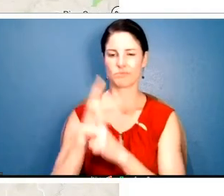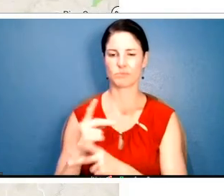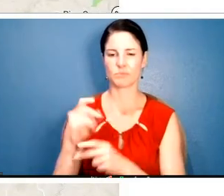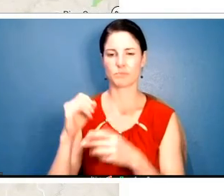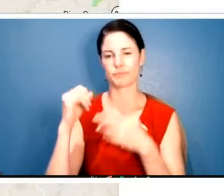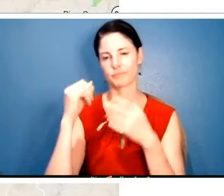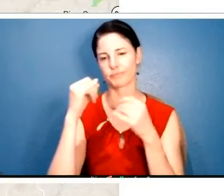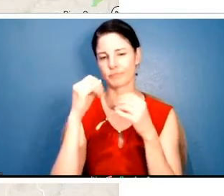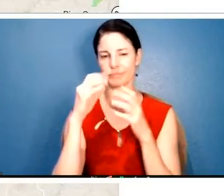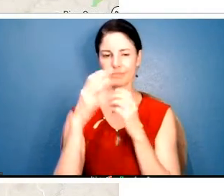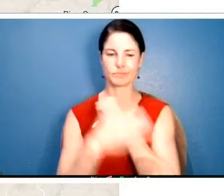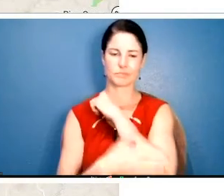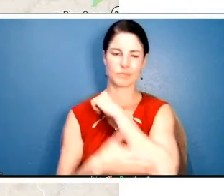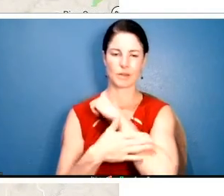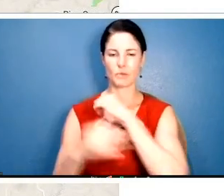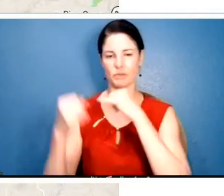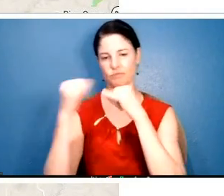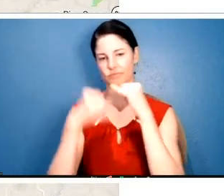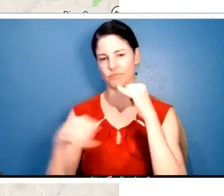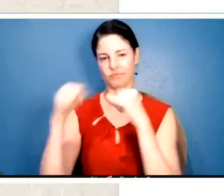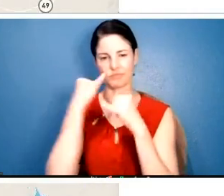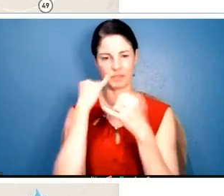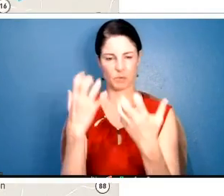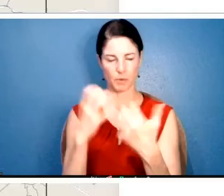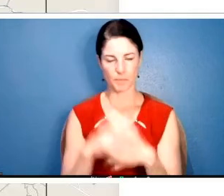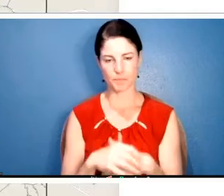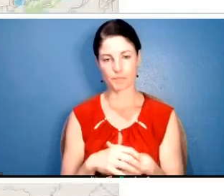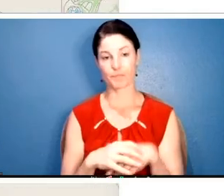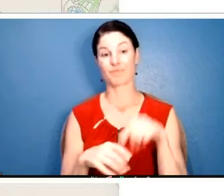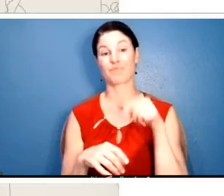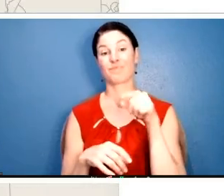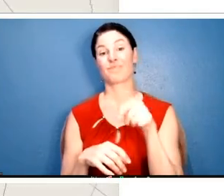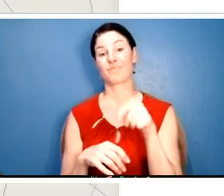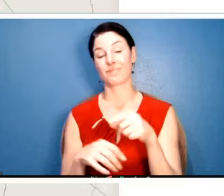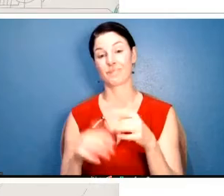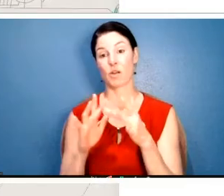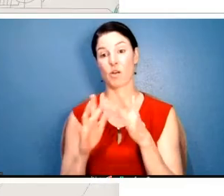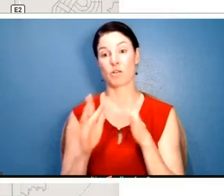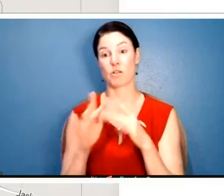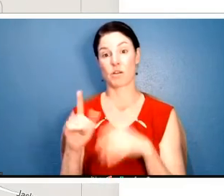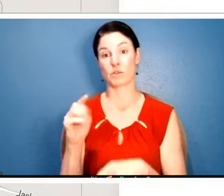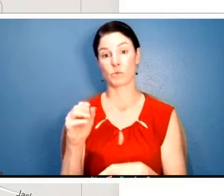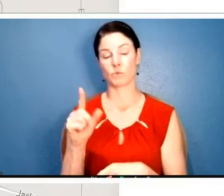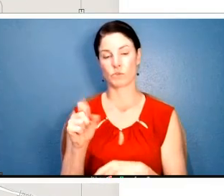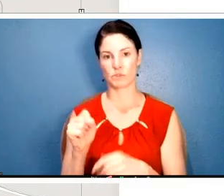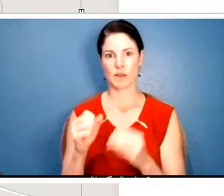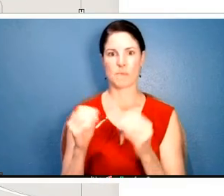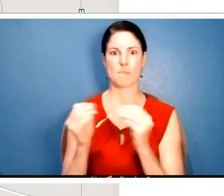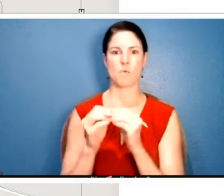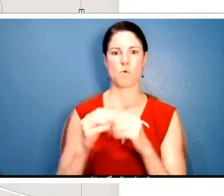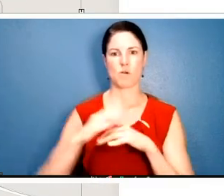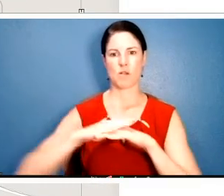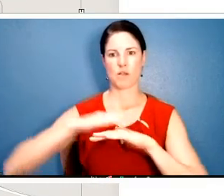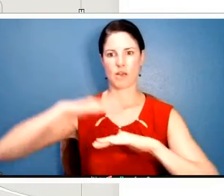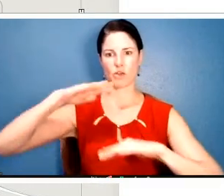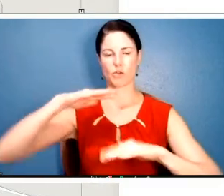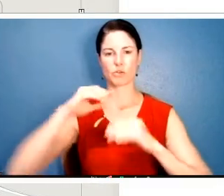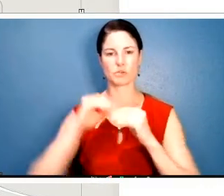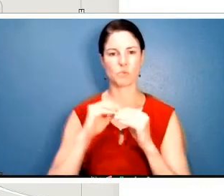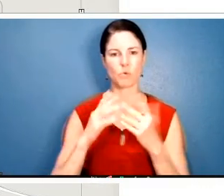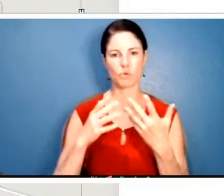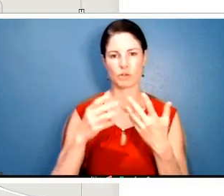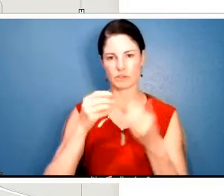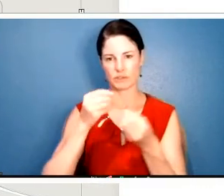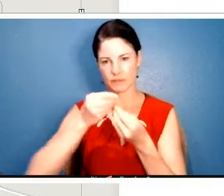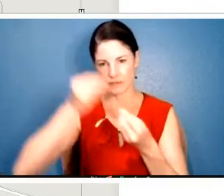SacGov: Powerful online mapping tools provide greater detail and more layers and features when drawing your districts neighborhoods and communities of interest.